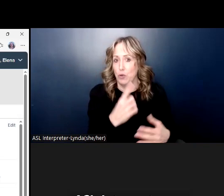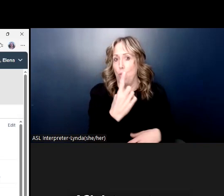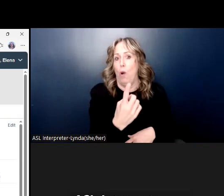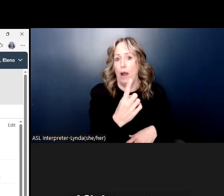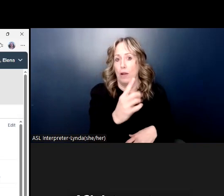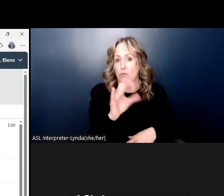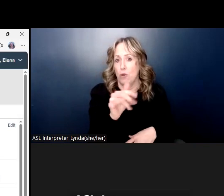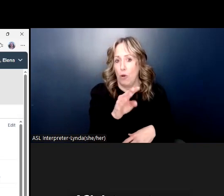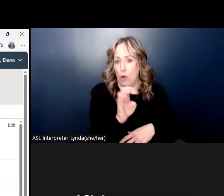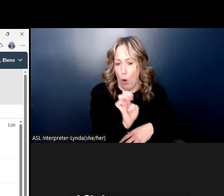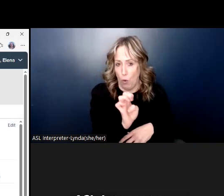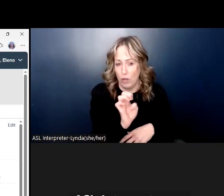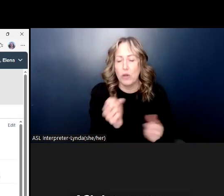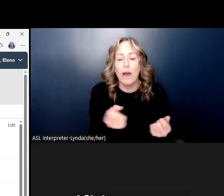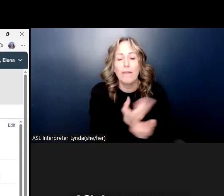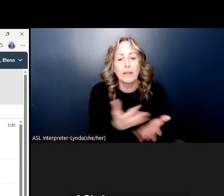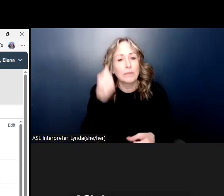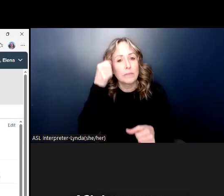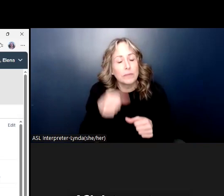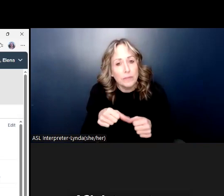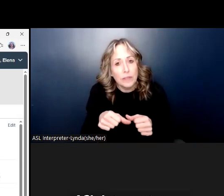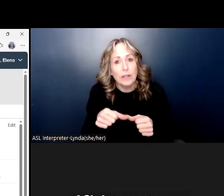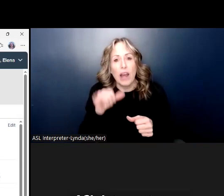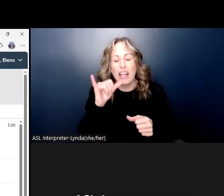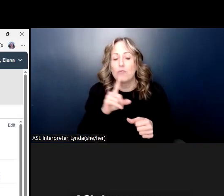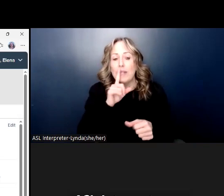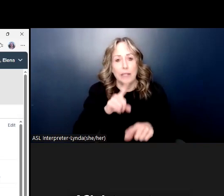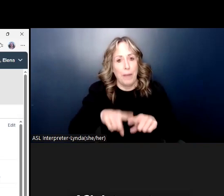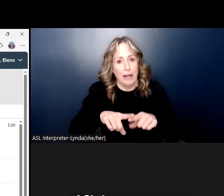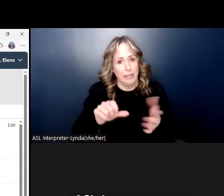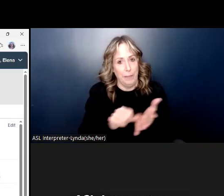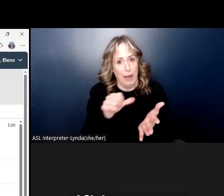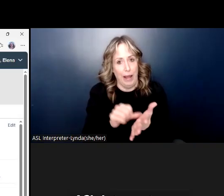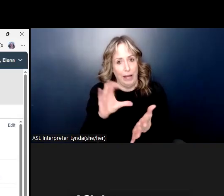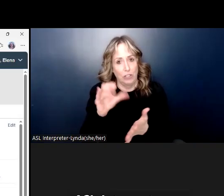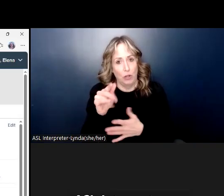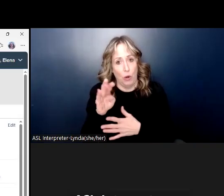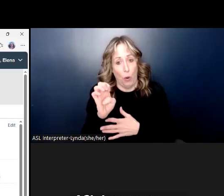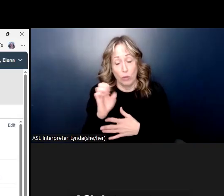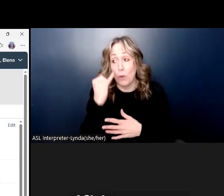and the thing to remember with this is that everything is driven by page code. So if you need to do a search in power DMs,